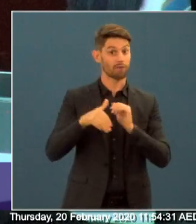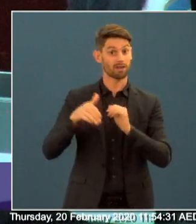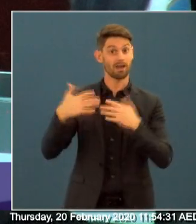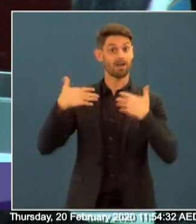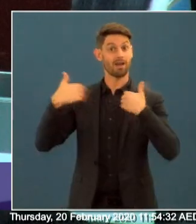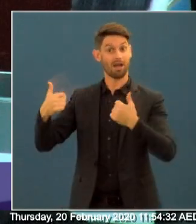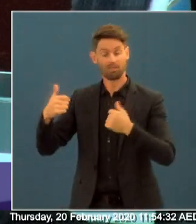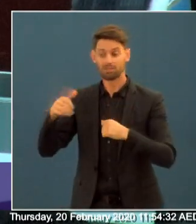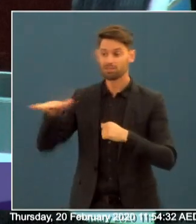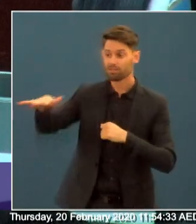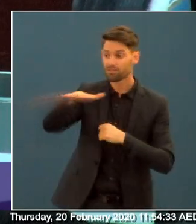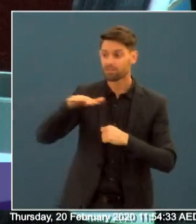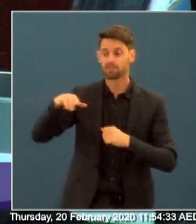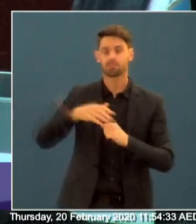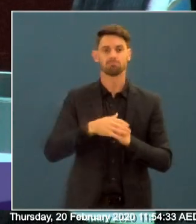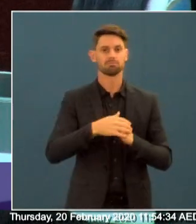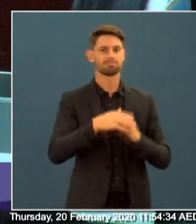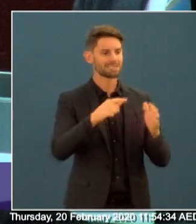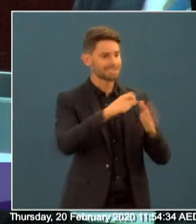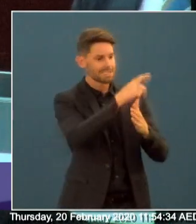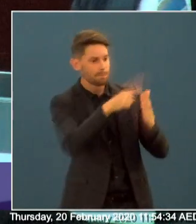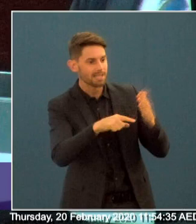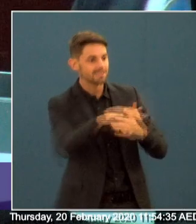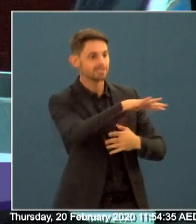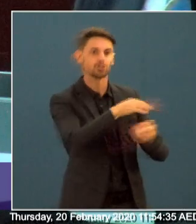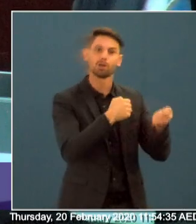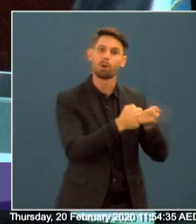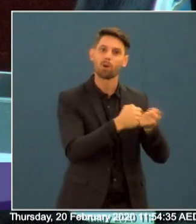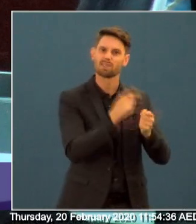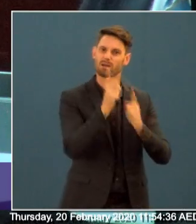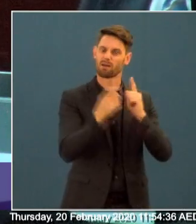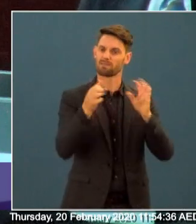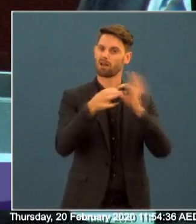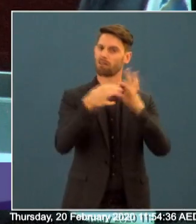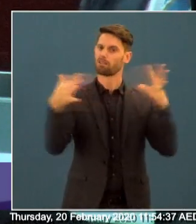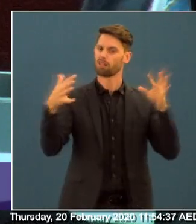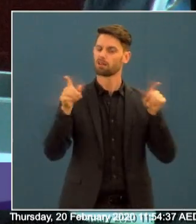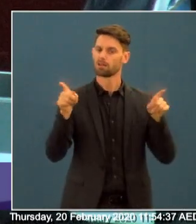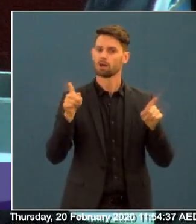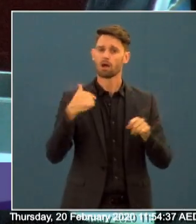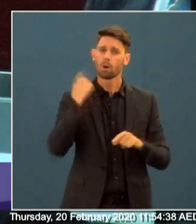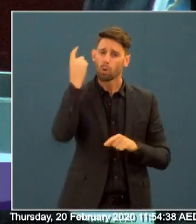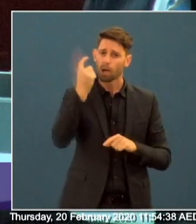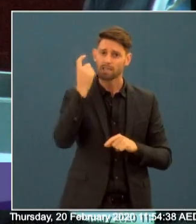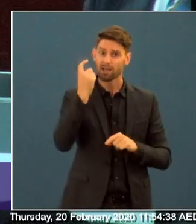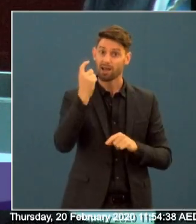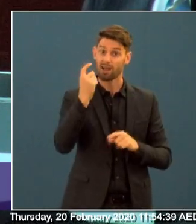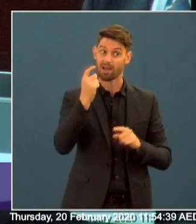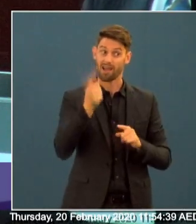of disability services and health services — what, if any, is there in the education system in Australia